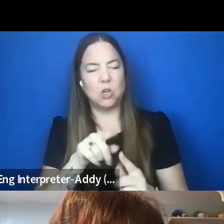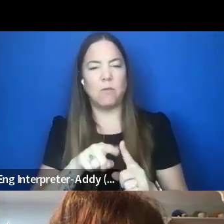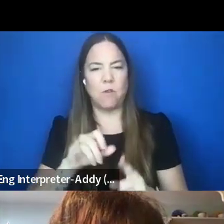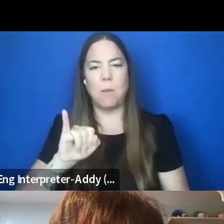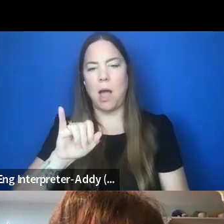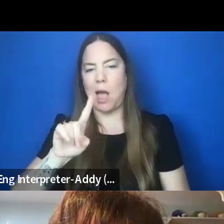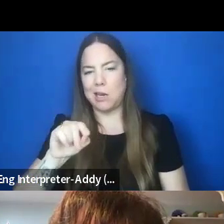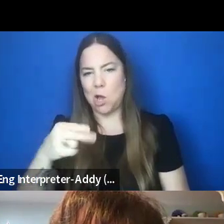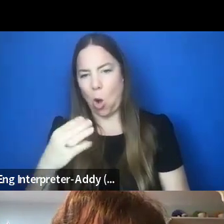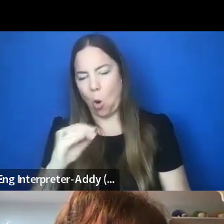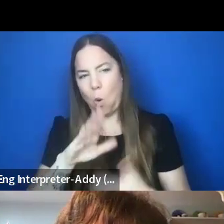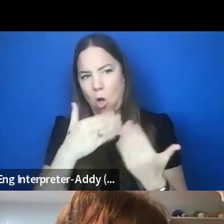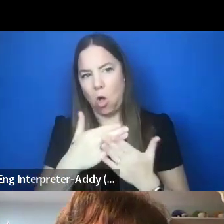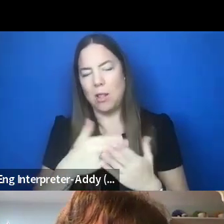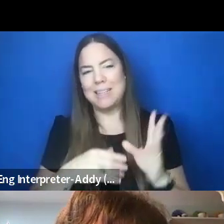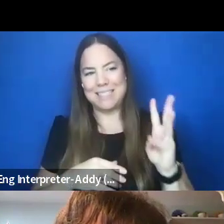Brooke Wilson: 6 of the 7 from Oregon.